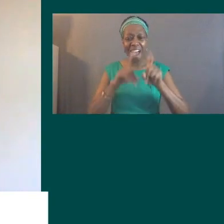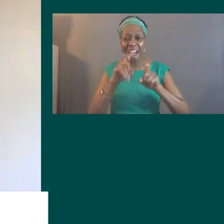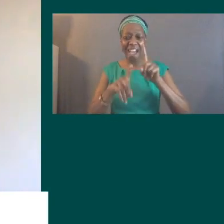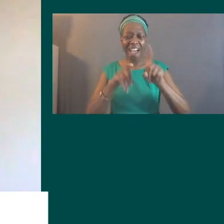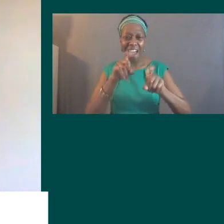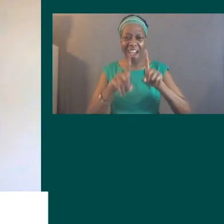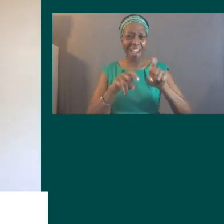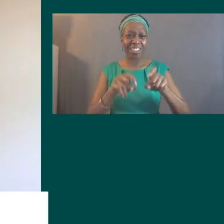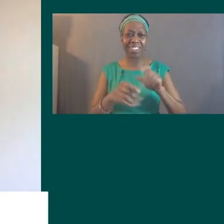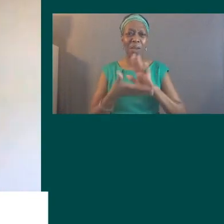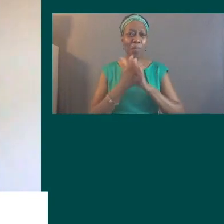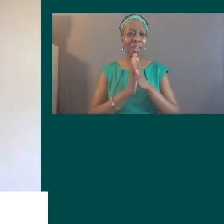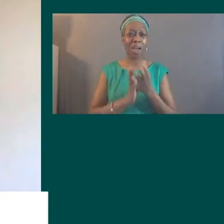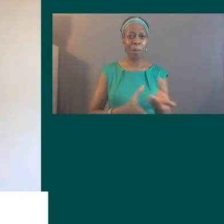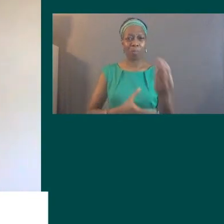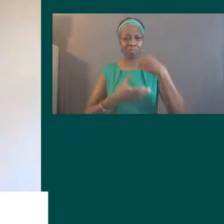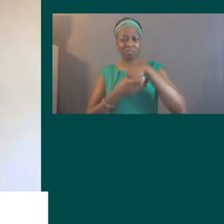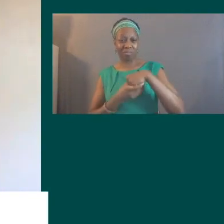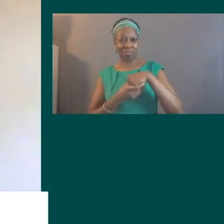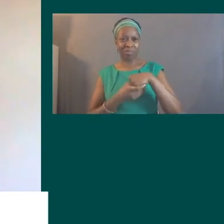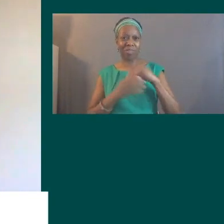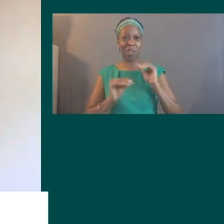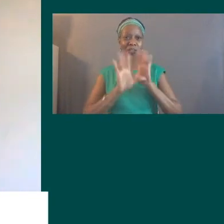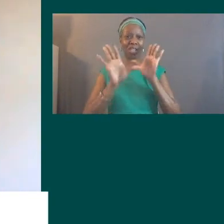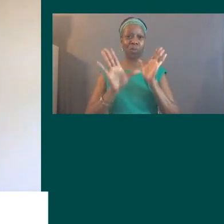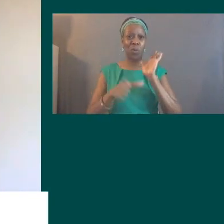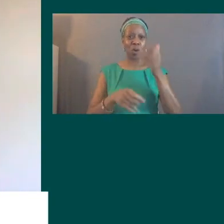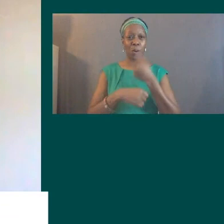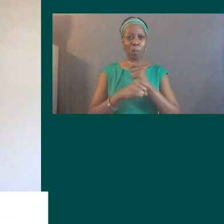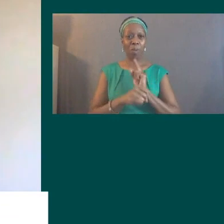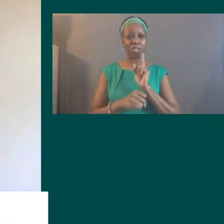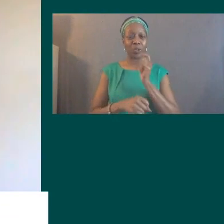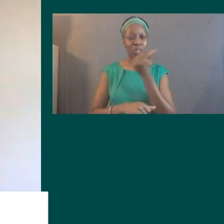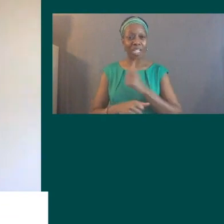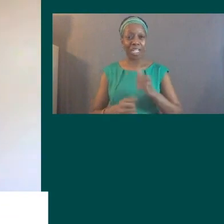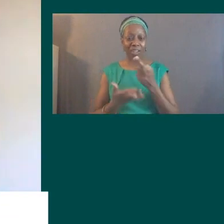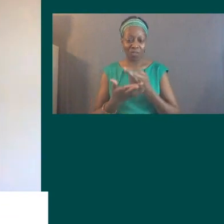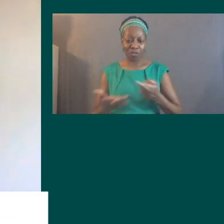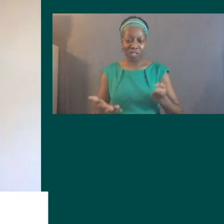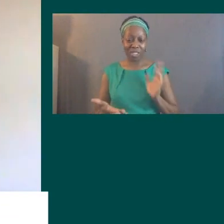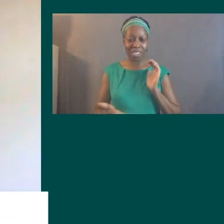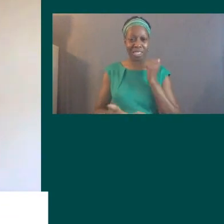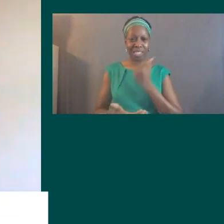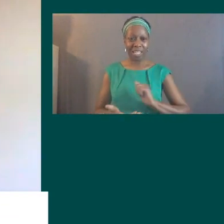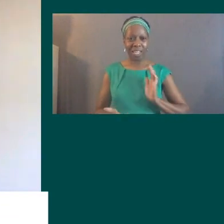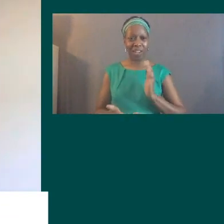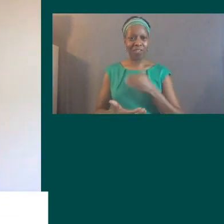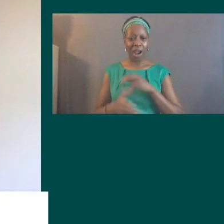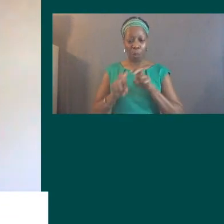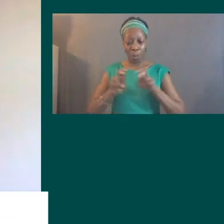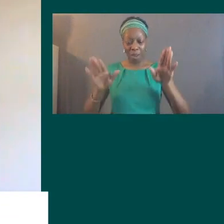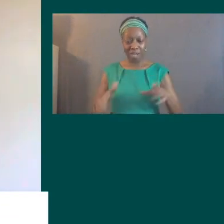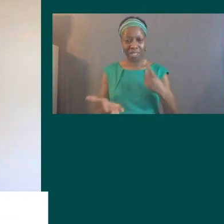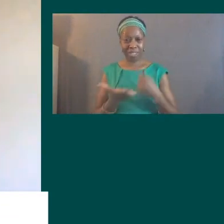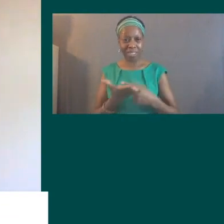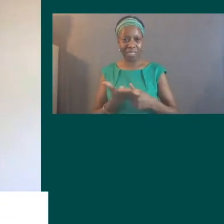Obviously we will make sure that any of the resources that any of the panelists have spoken about, that you will have access to those